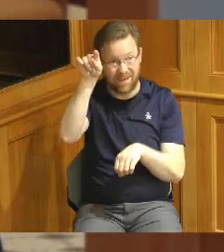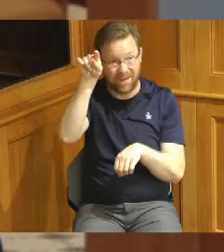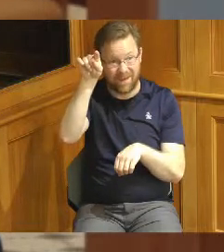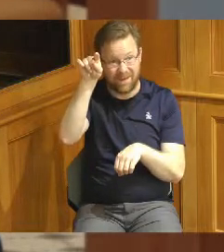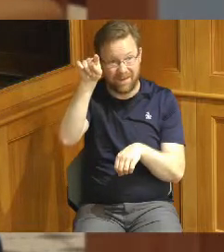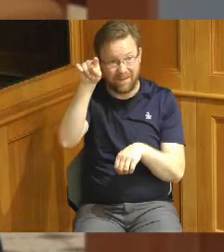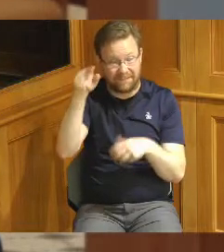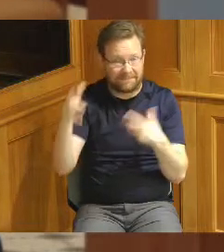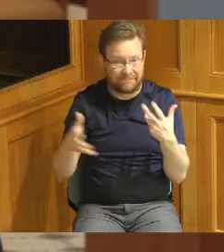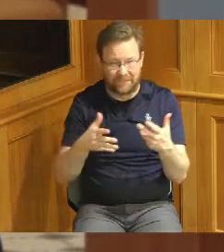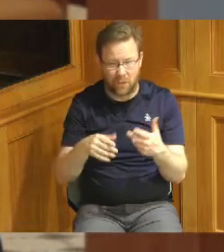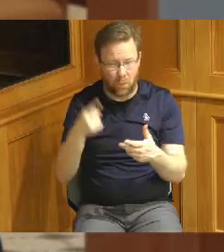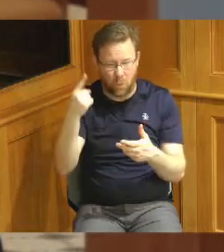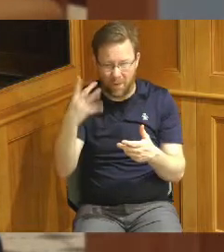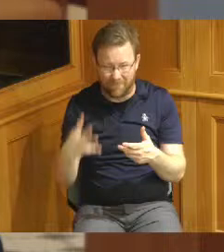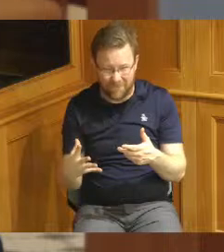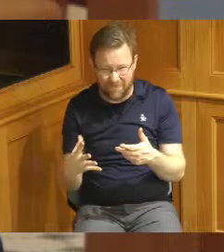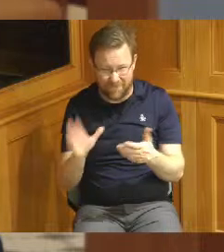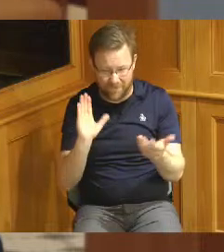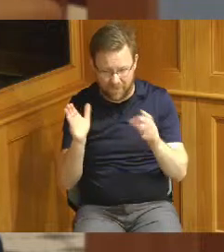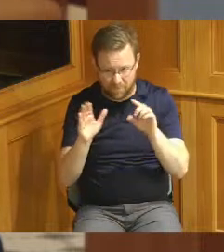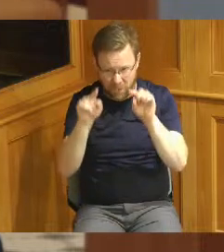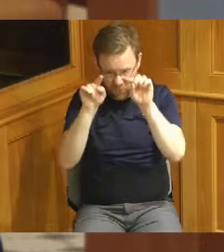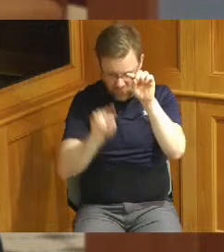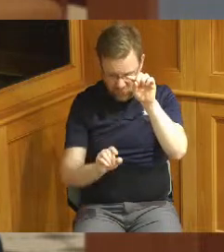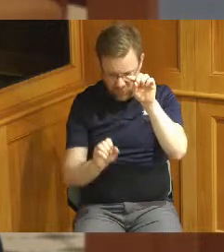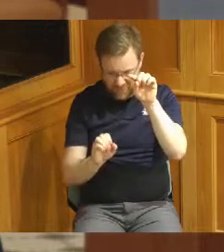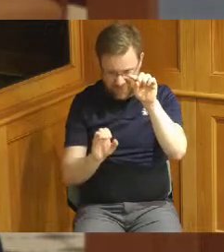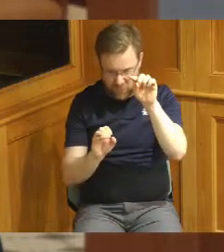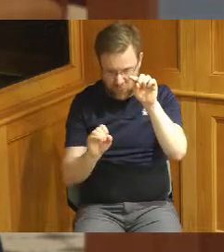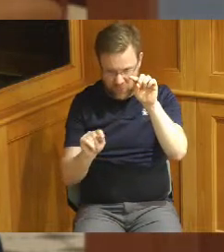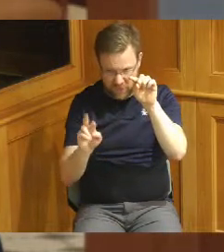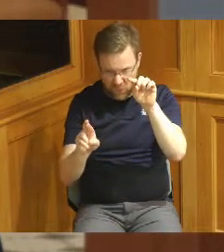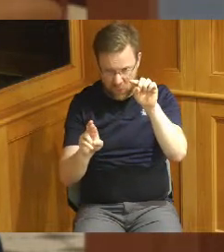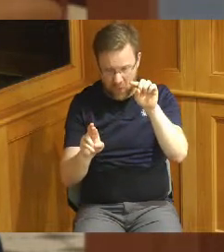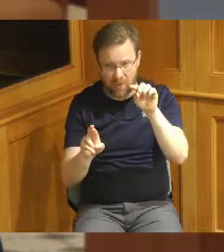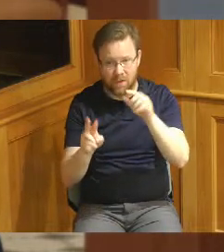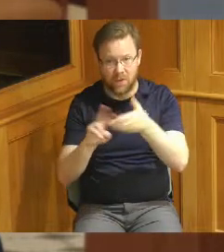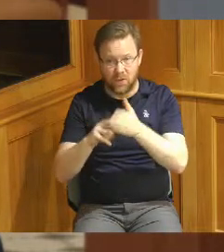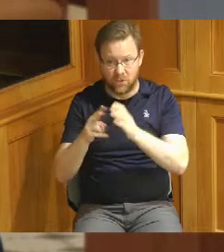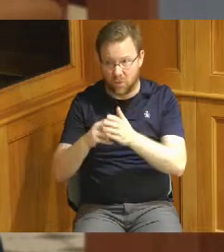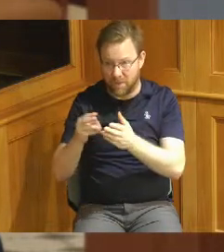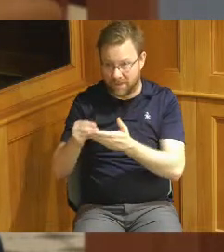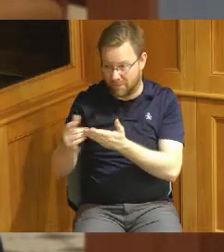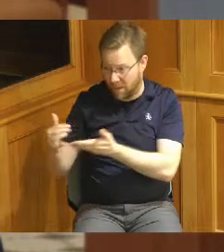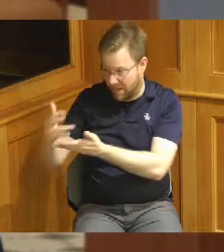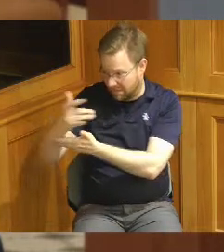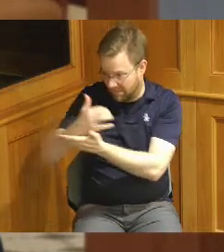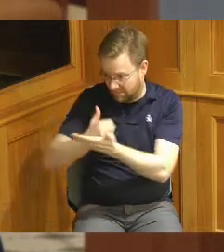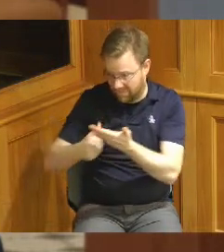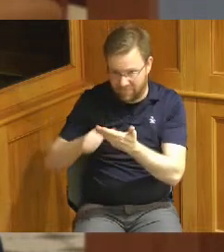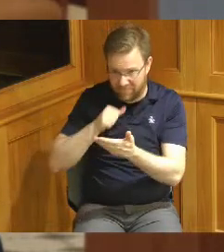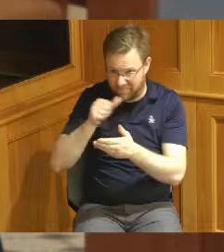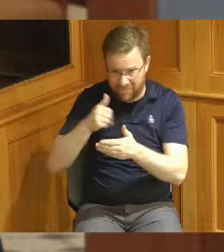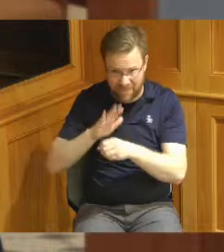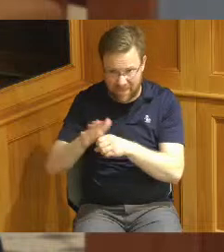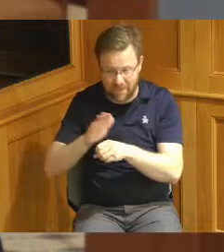for recycling outreach in North College Hill it's a grant in the amount of 3,975 or our funding